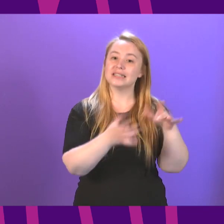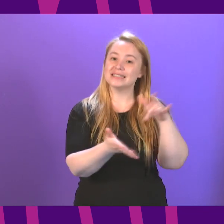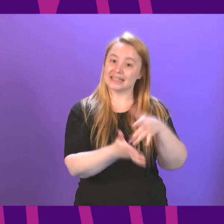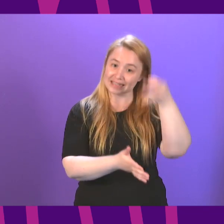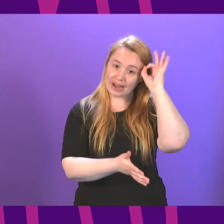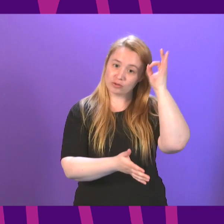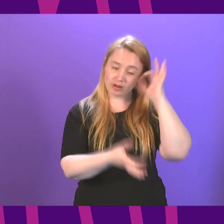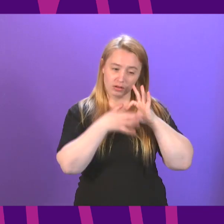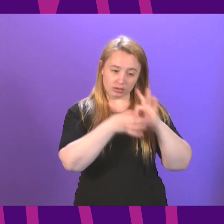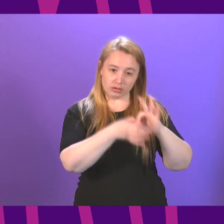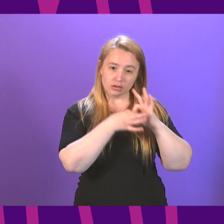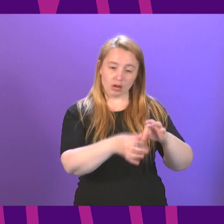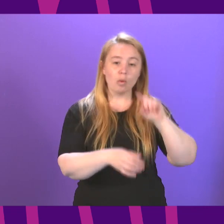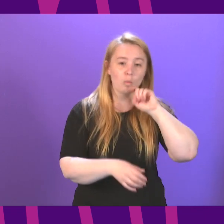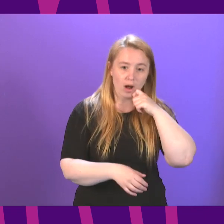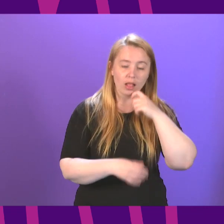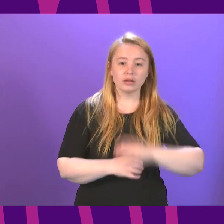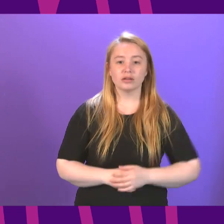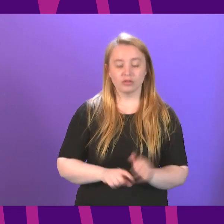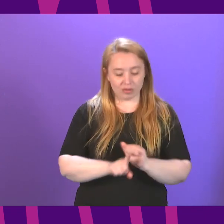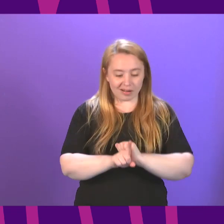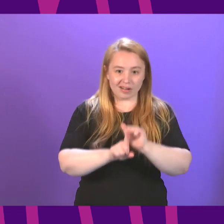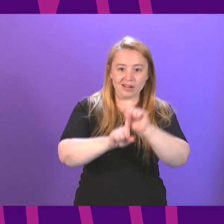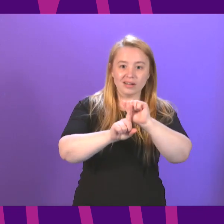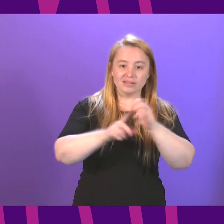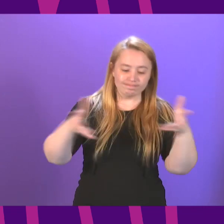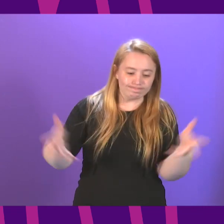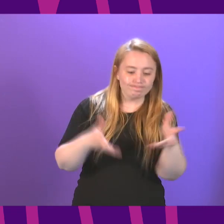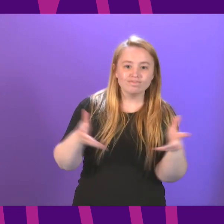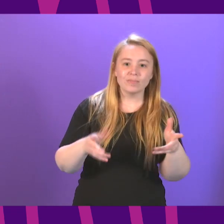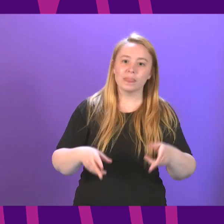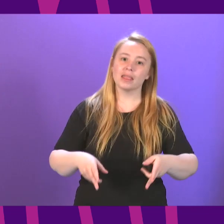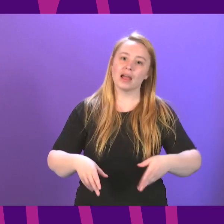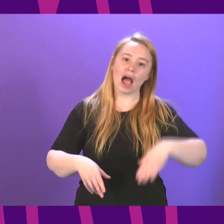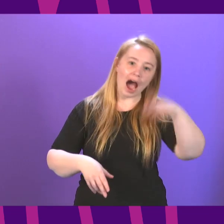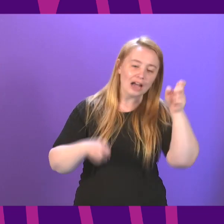The revitalisation of our high streets will be one of our priorities